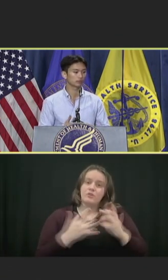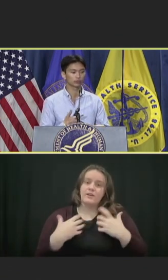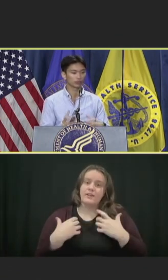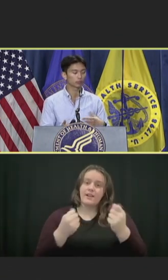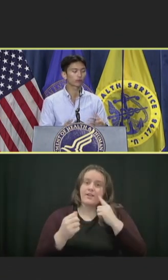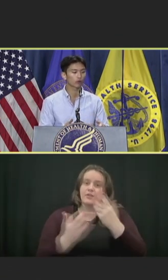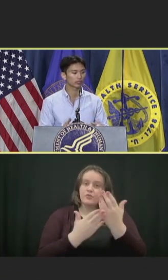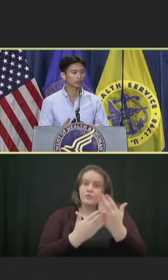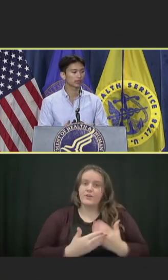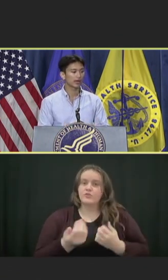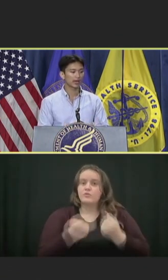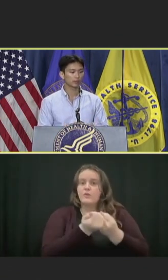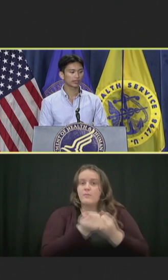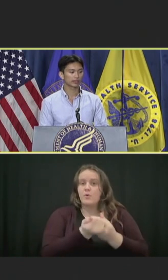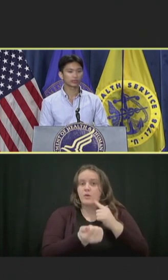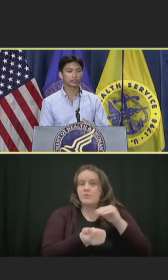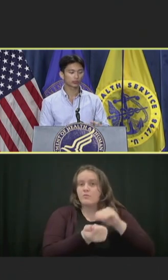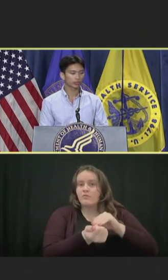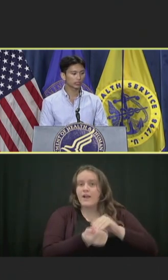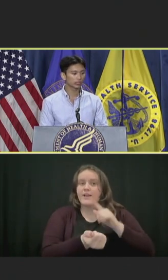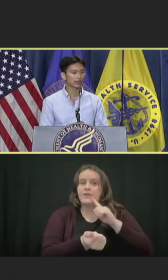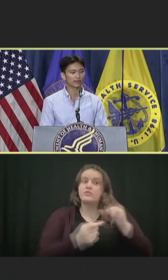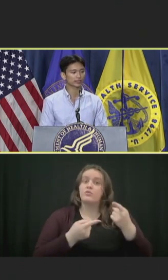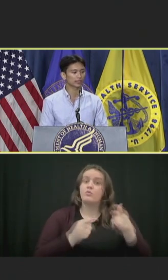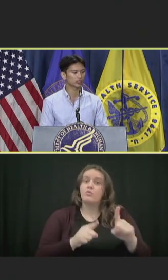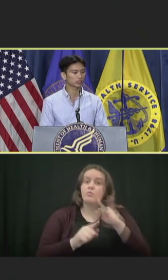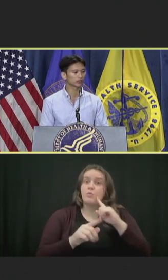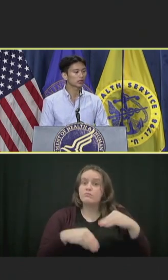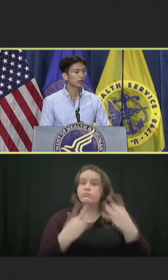you know, performing hepatitis B screening and vaccination.